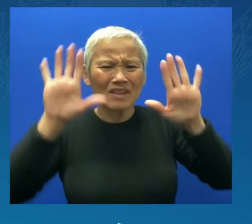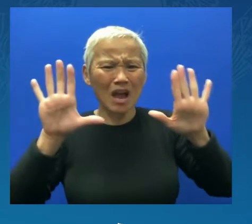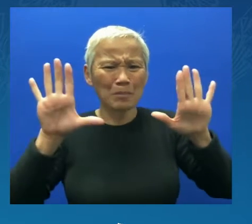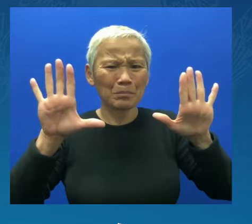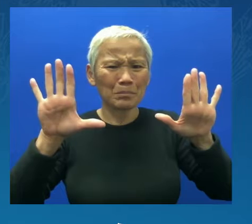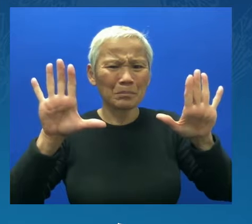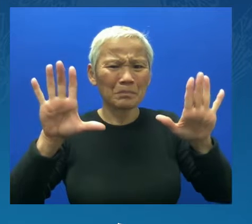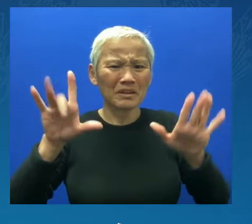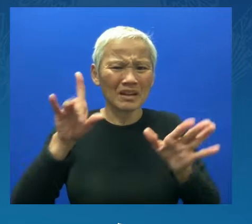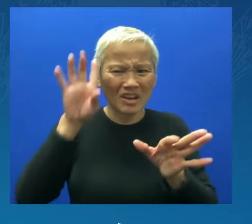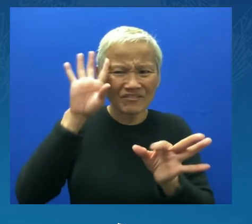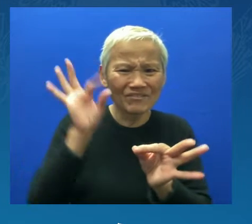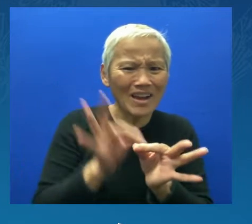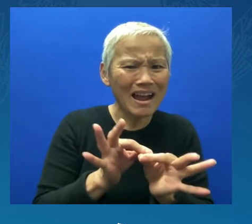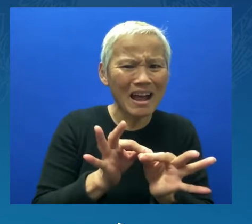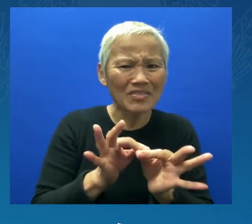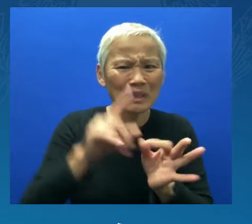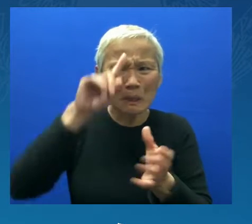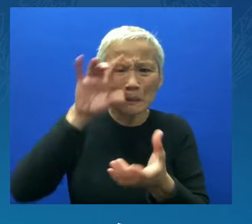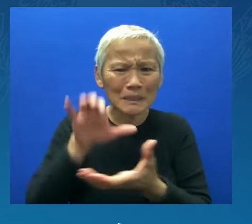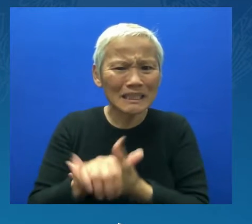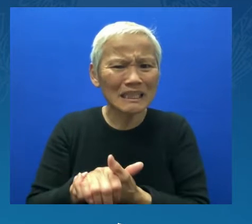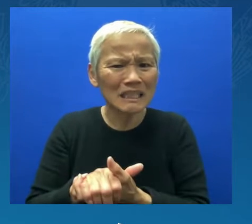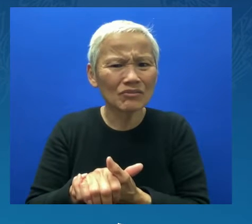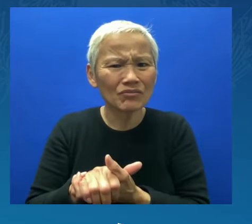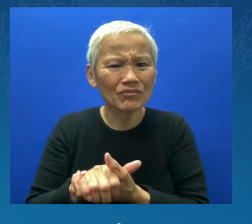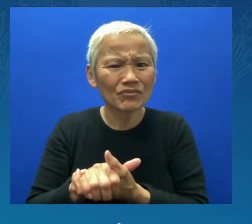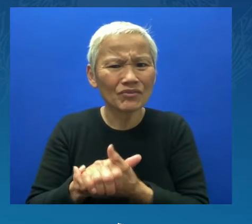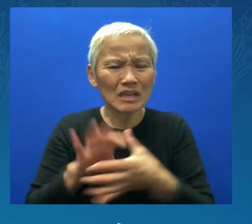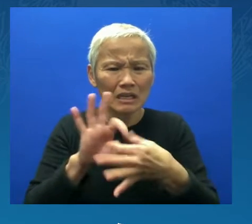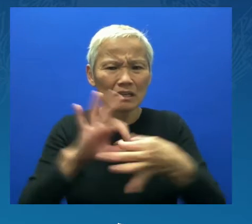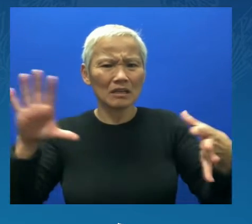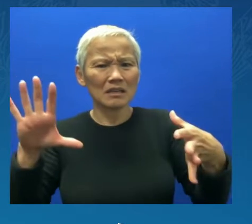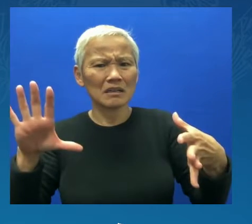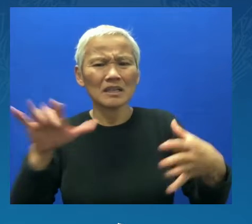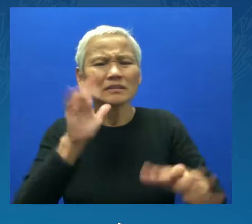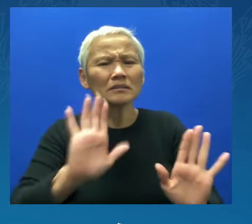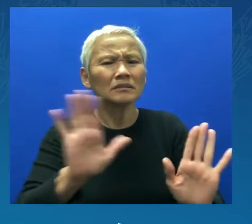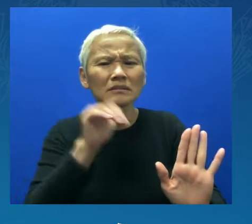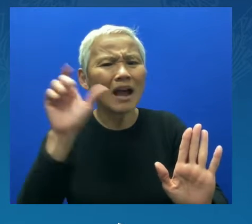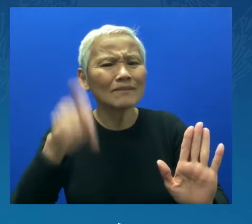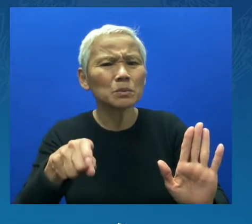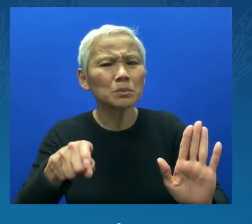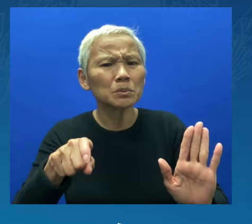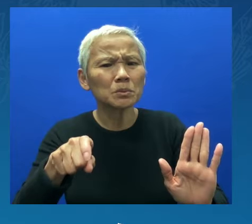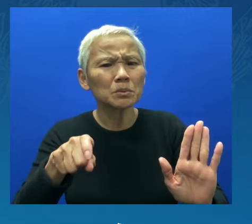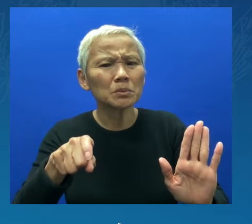one does not have to abandon one's faith or deeply held beliefs to agree the government